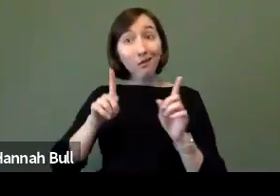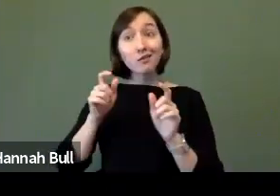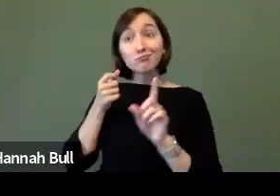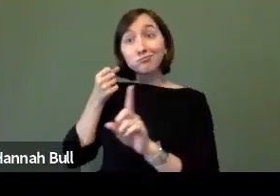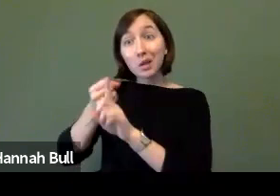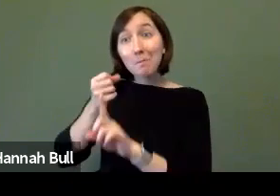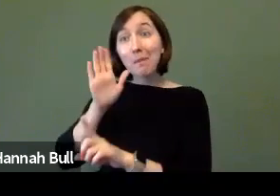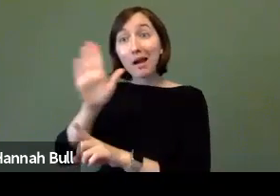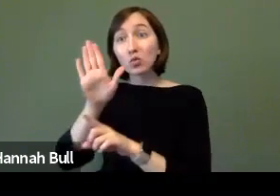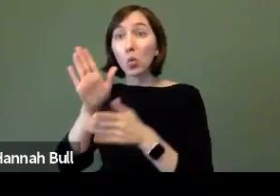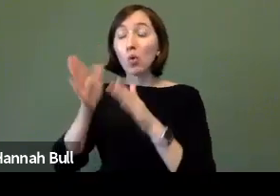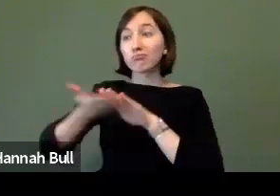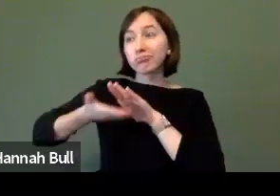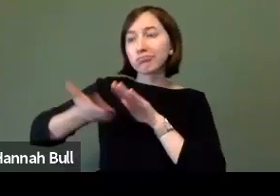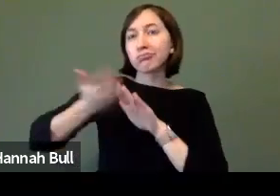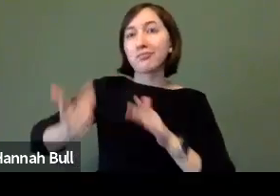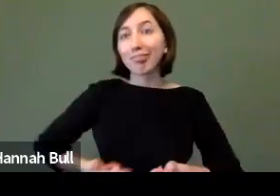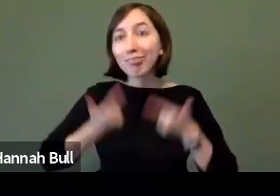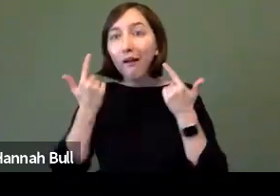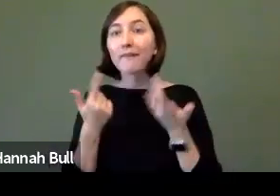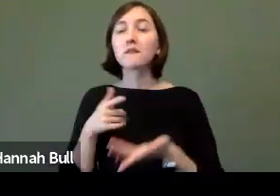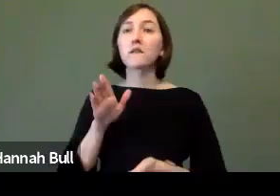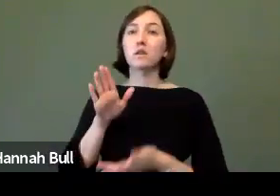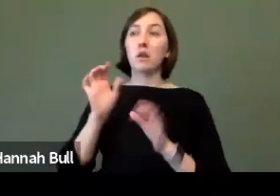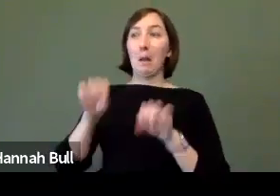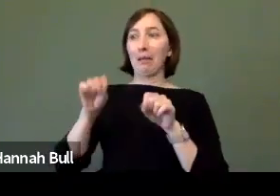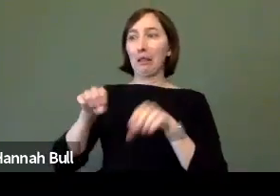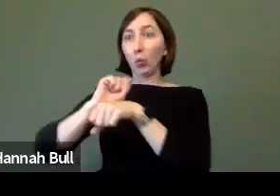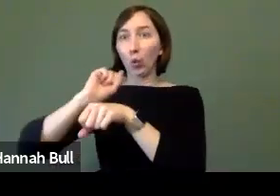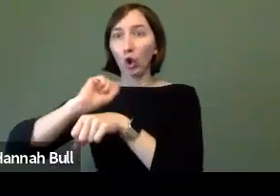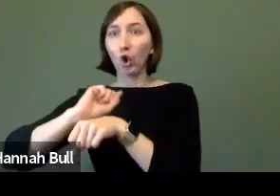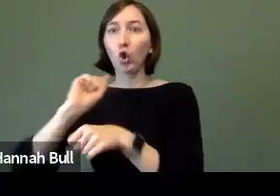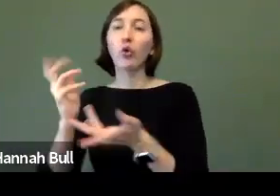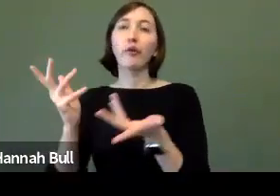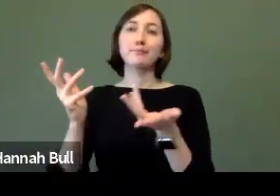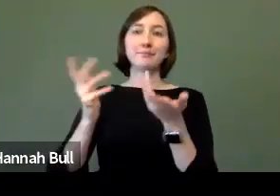go to school someone of these that might seem minor